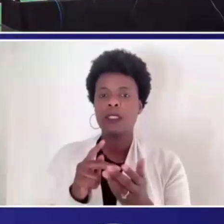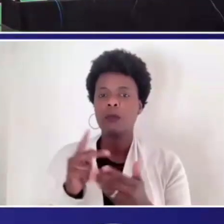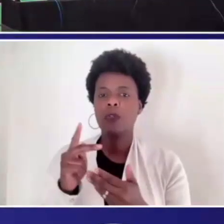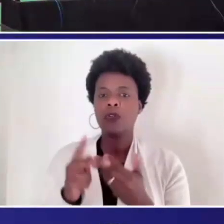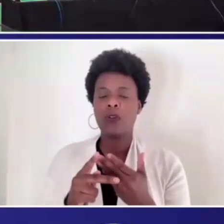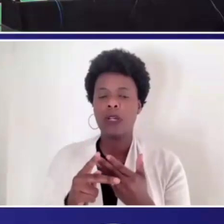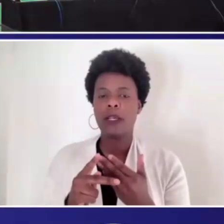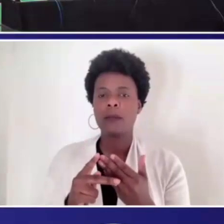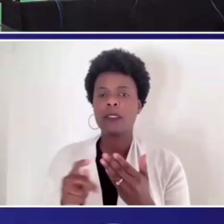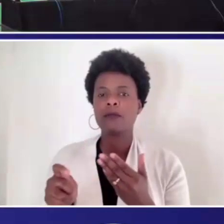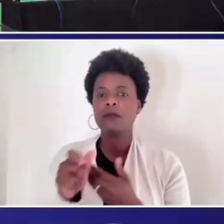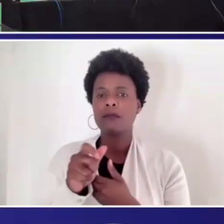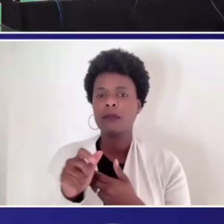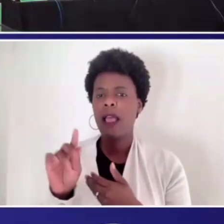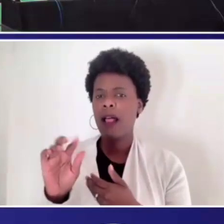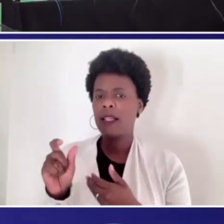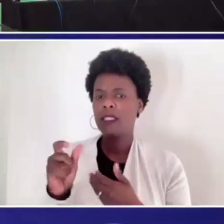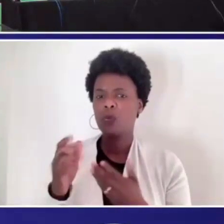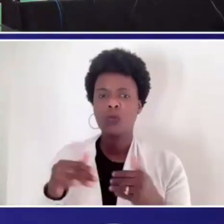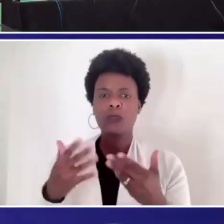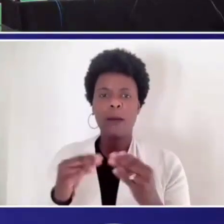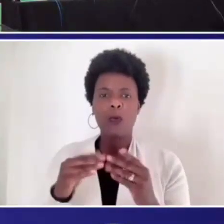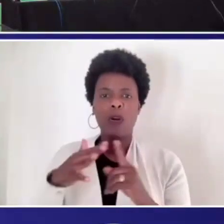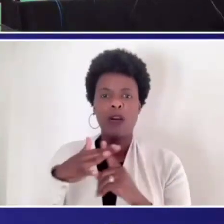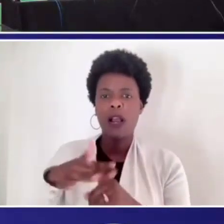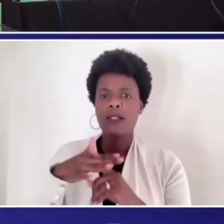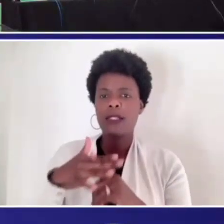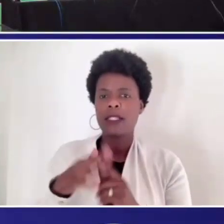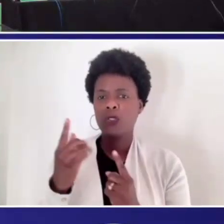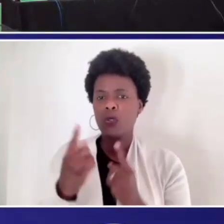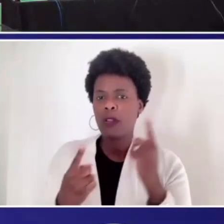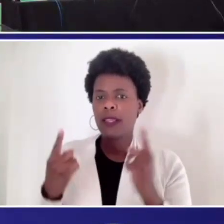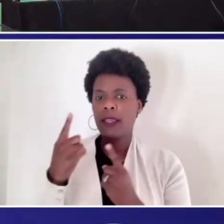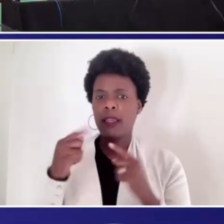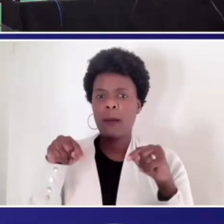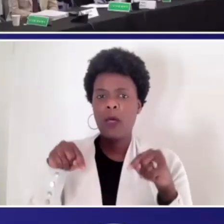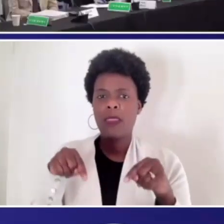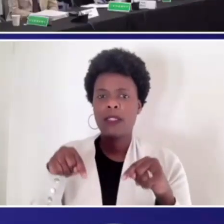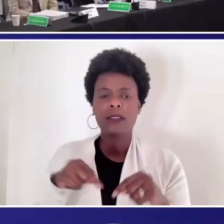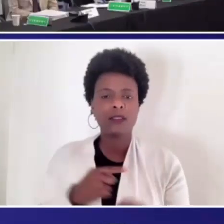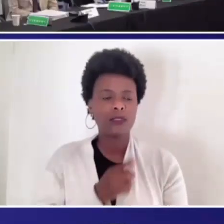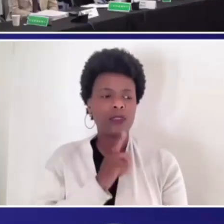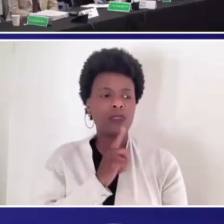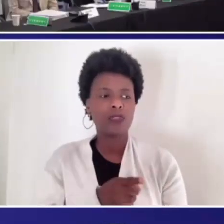little bit of color in terms of what you're thinking was, at least on this initial stage? Yes, happy to. I do want to note that this